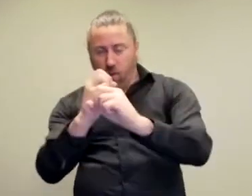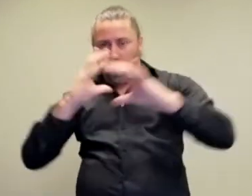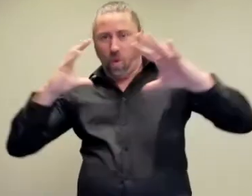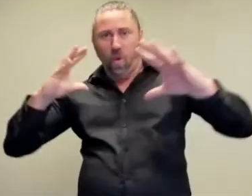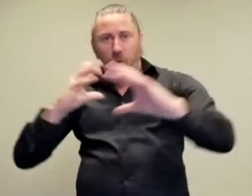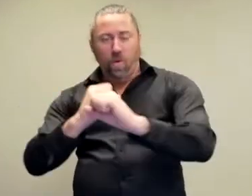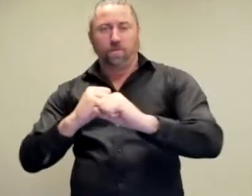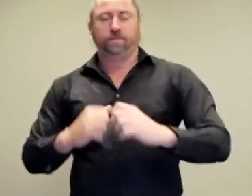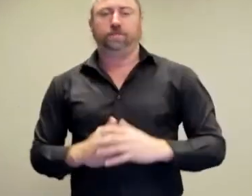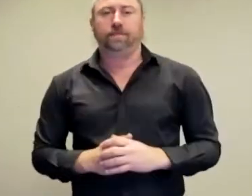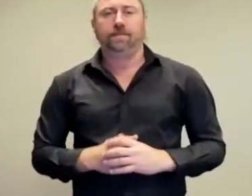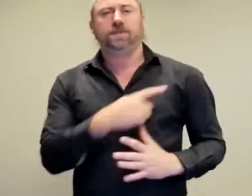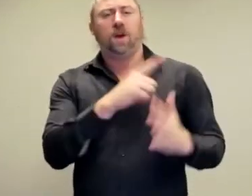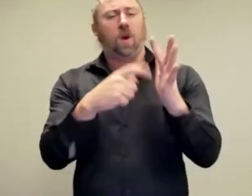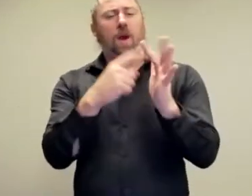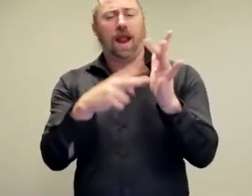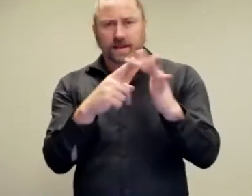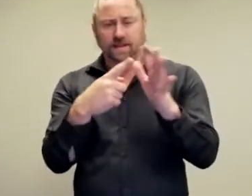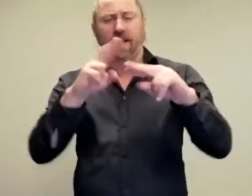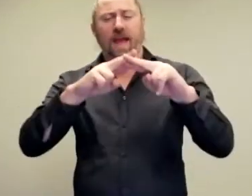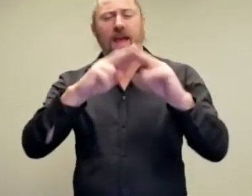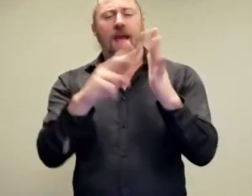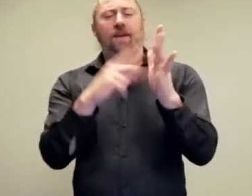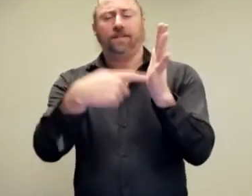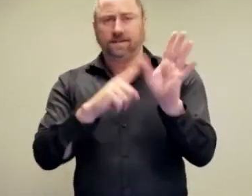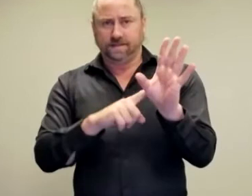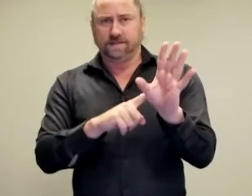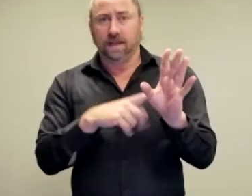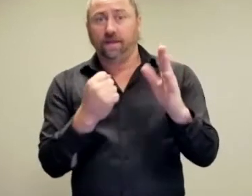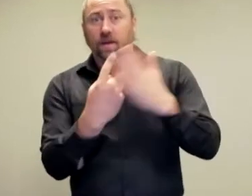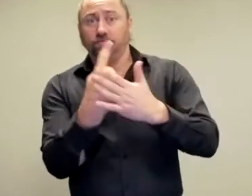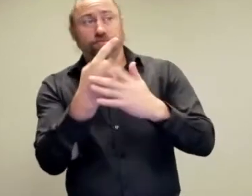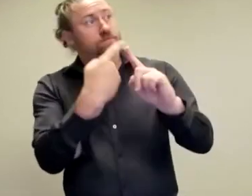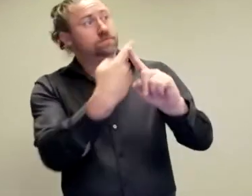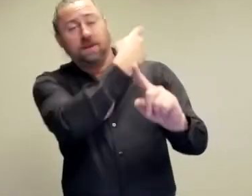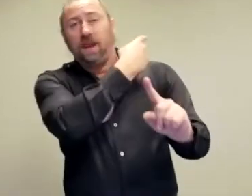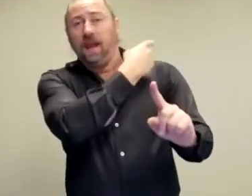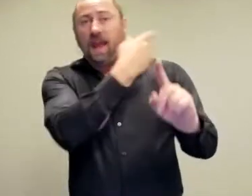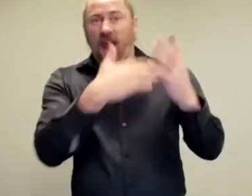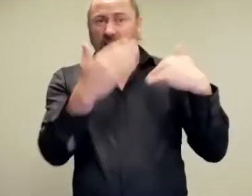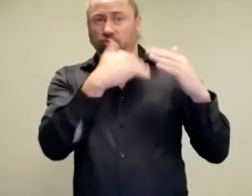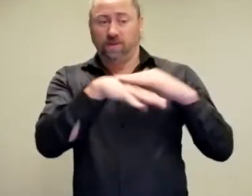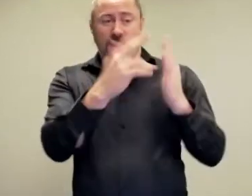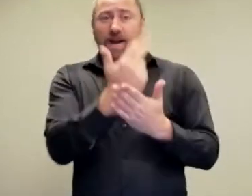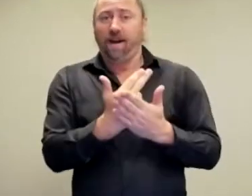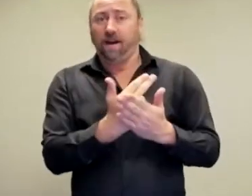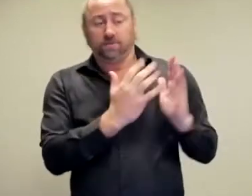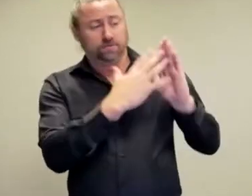This work Elective Affinities includes images from art history that mirror the act of creation; for example,